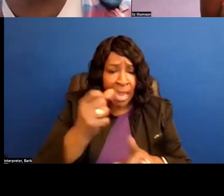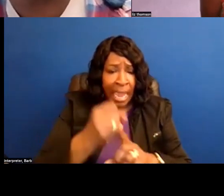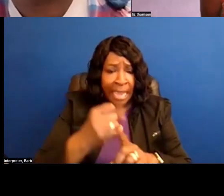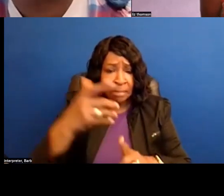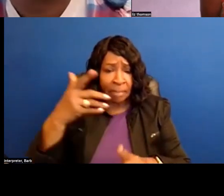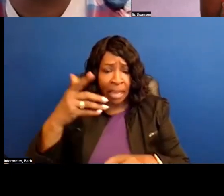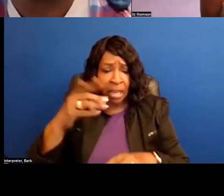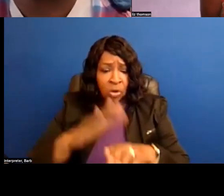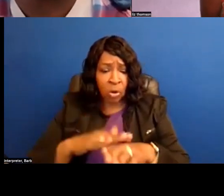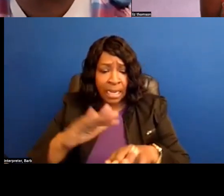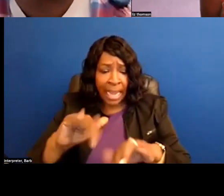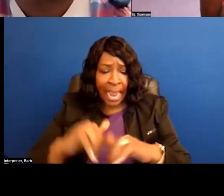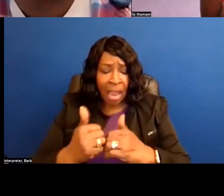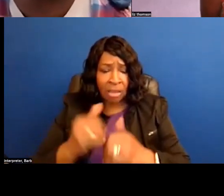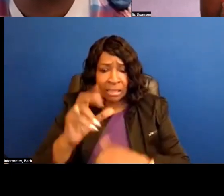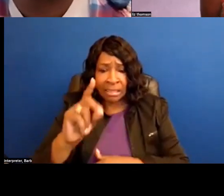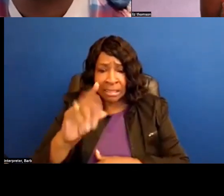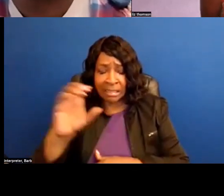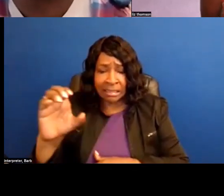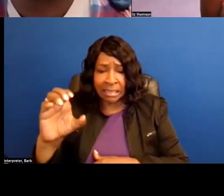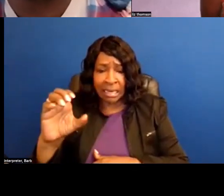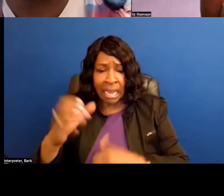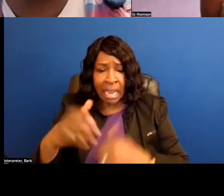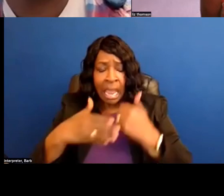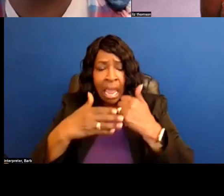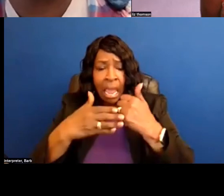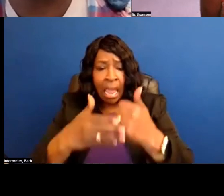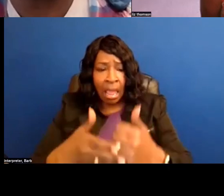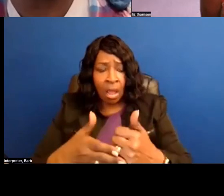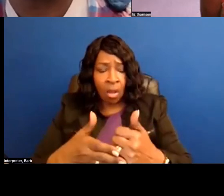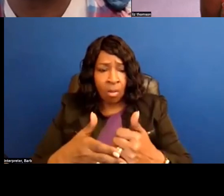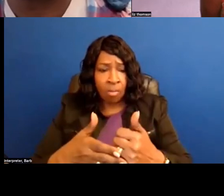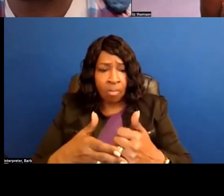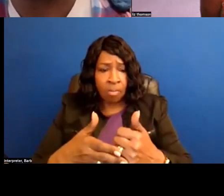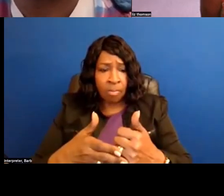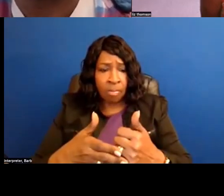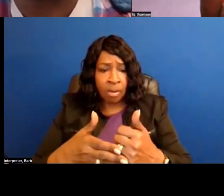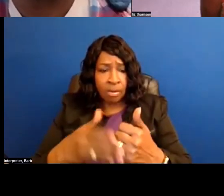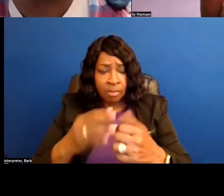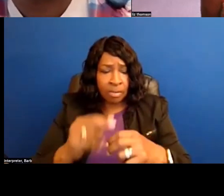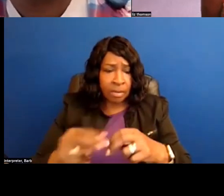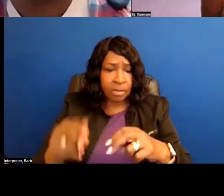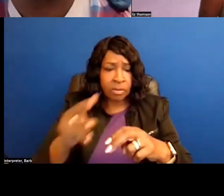help strengthen cross-disability solidarity, and maybe expand some people's sense